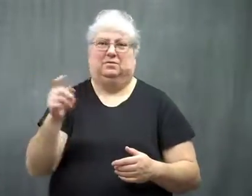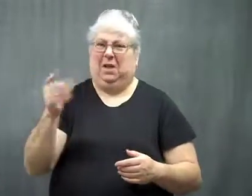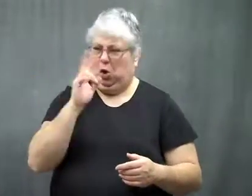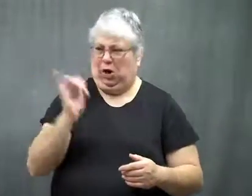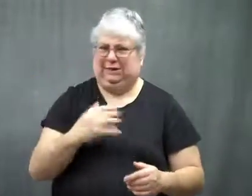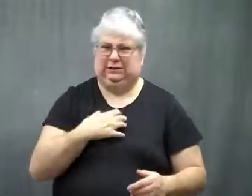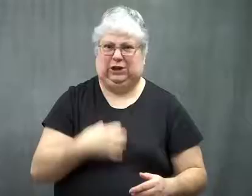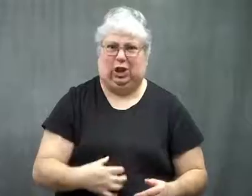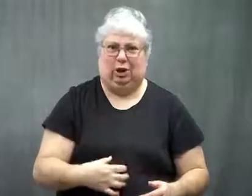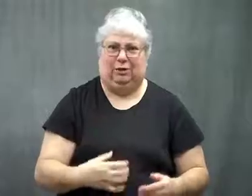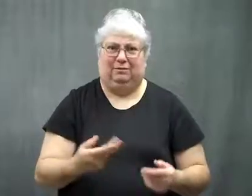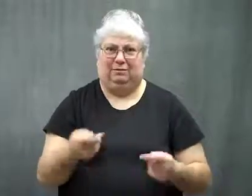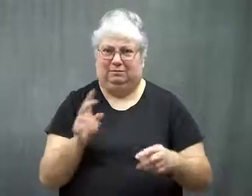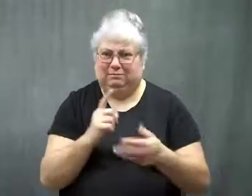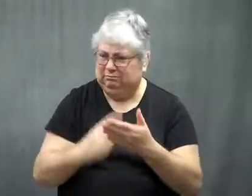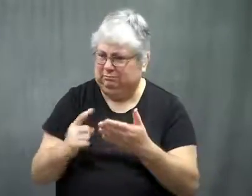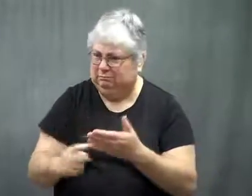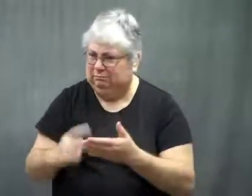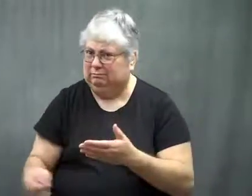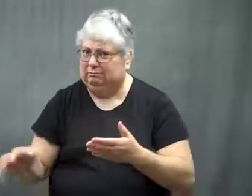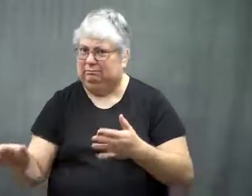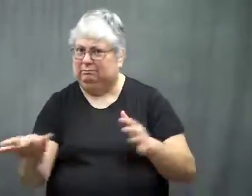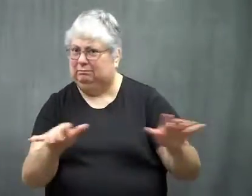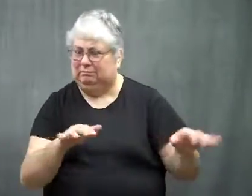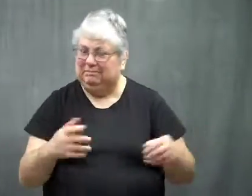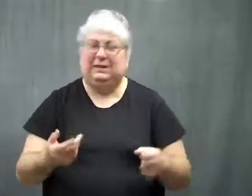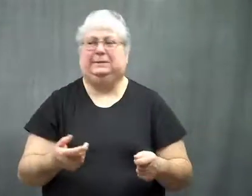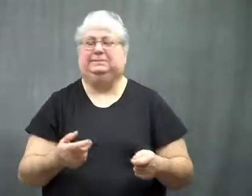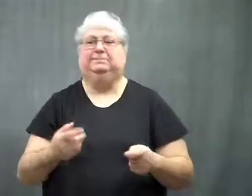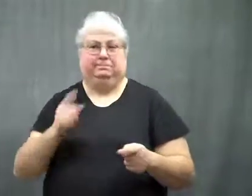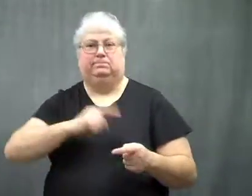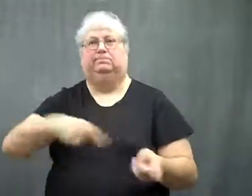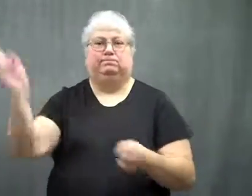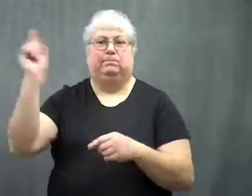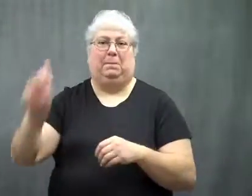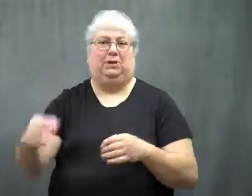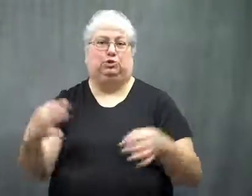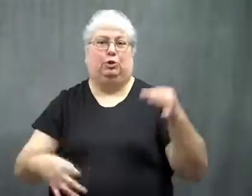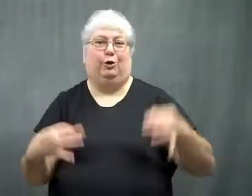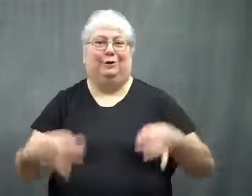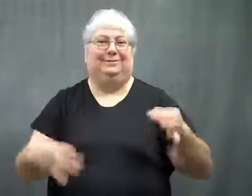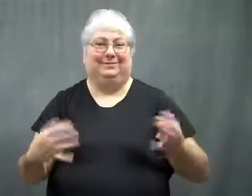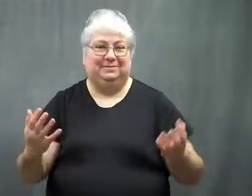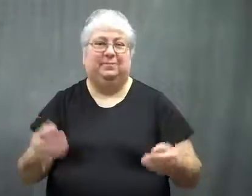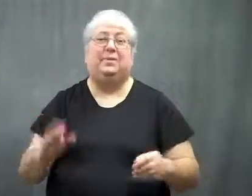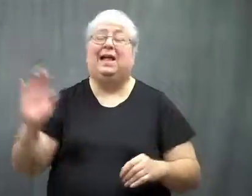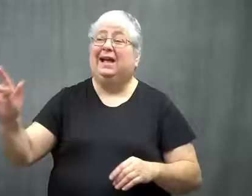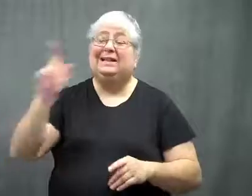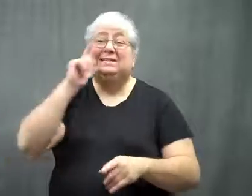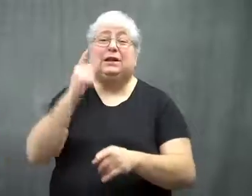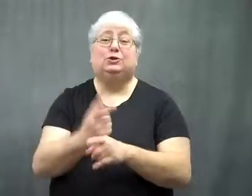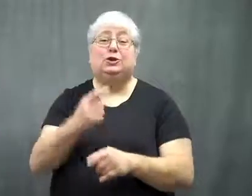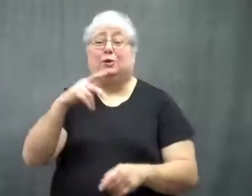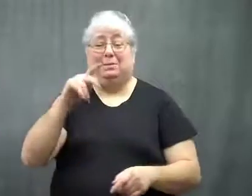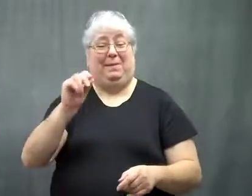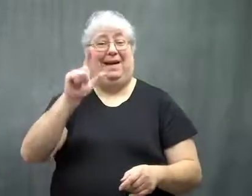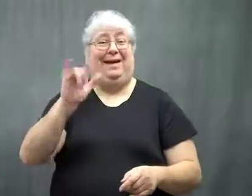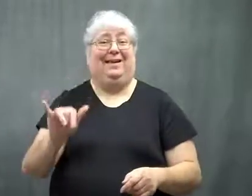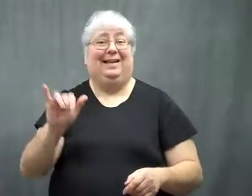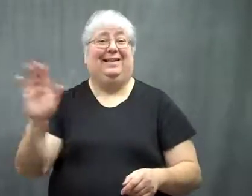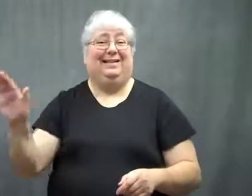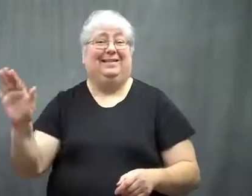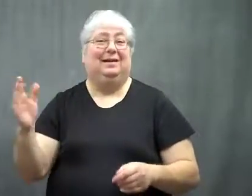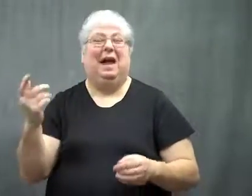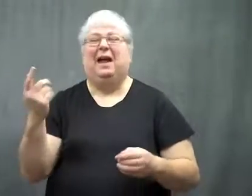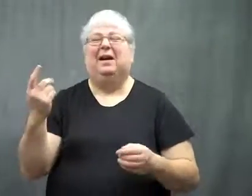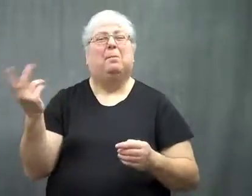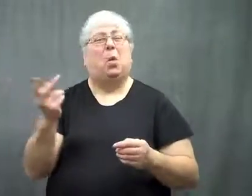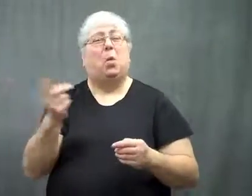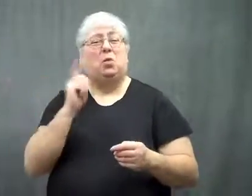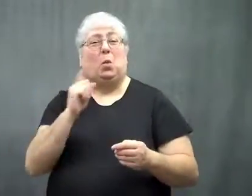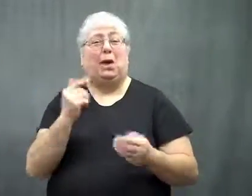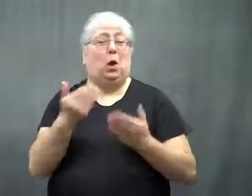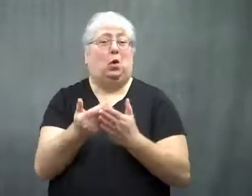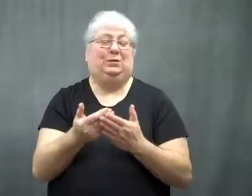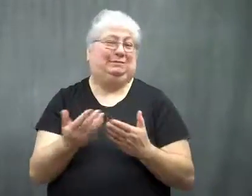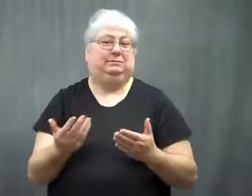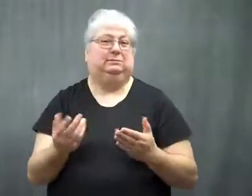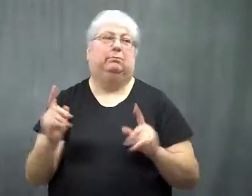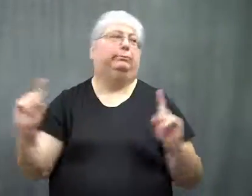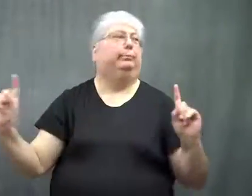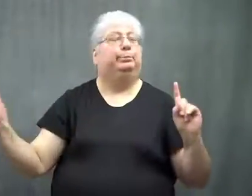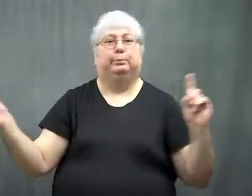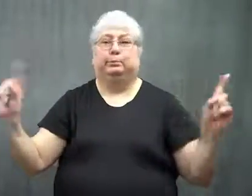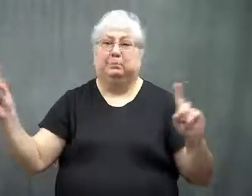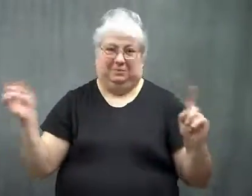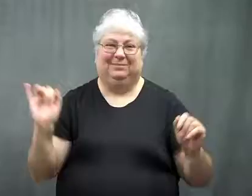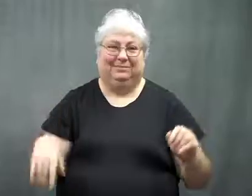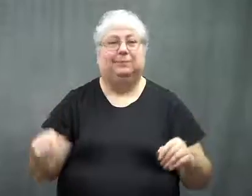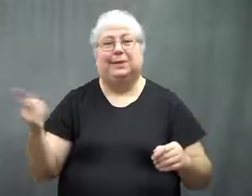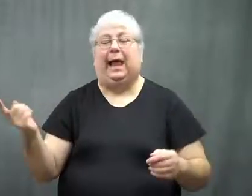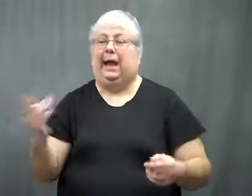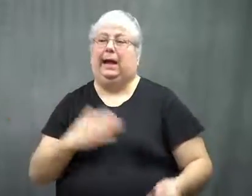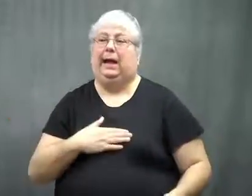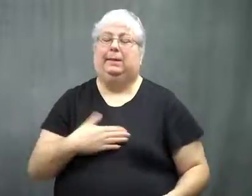They appeared to be malnourished, and he had to go to court.